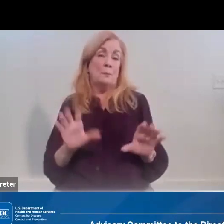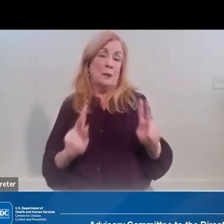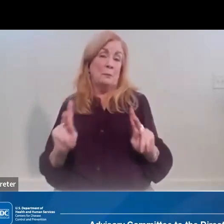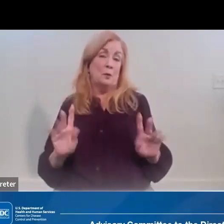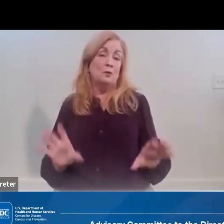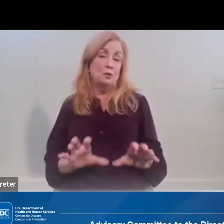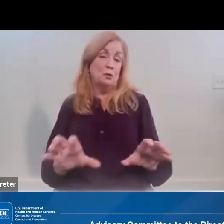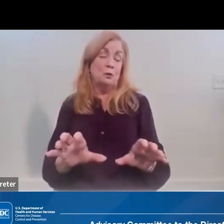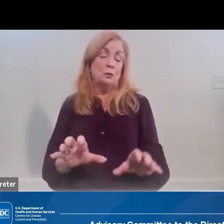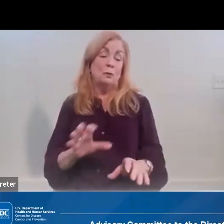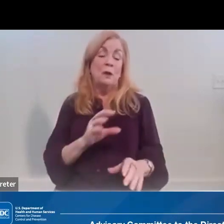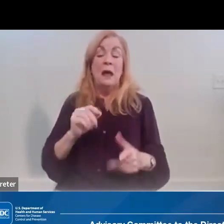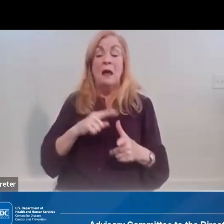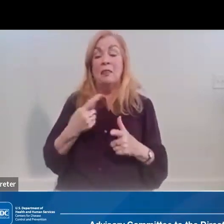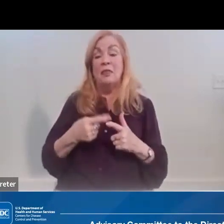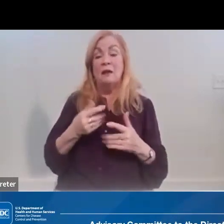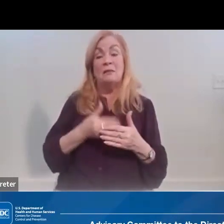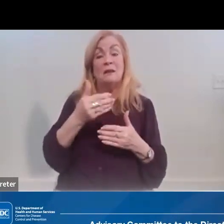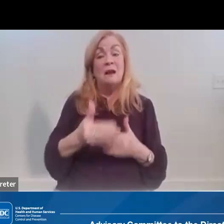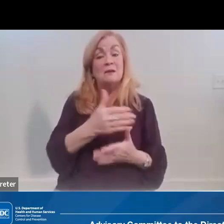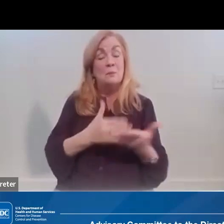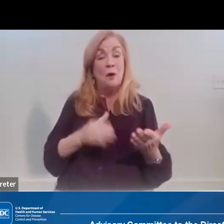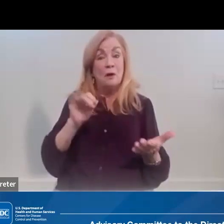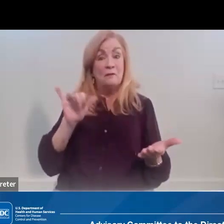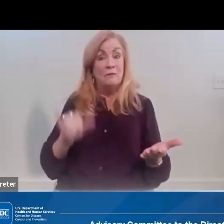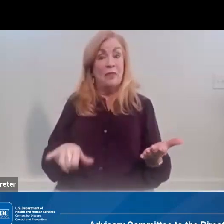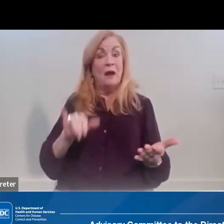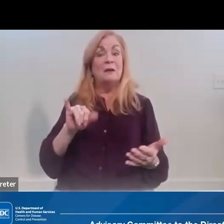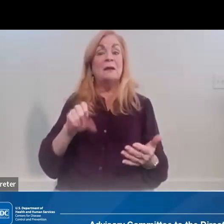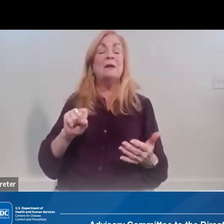And so then the next part of that is socializing that,